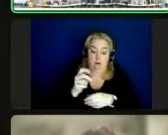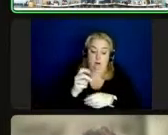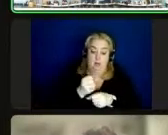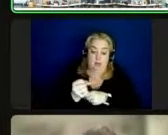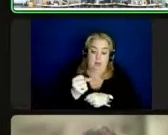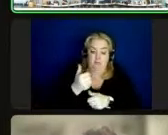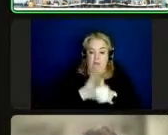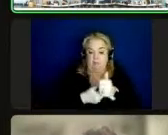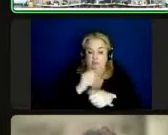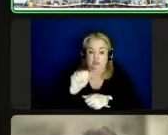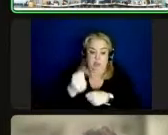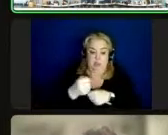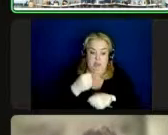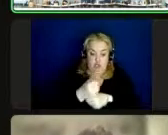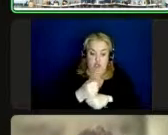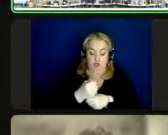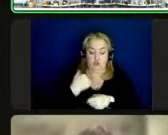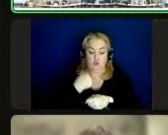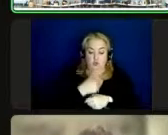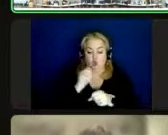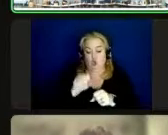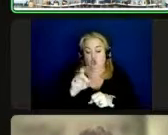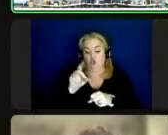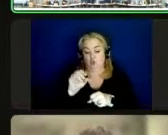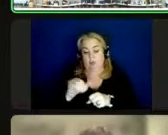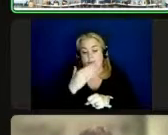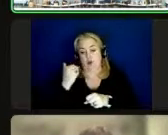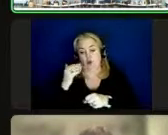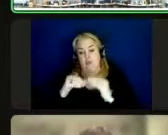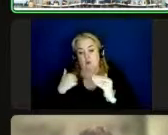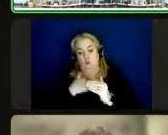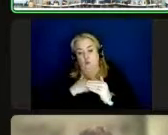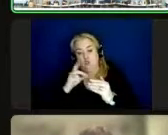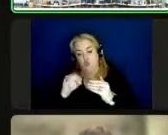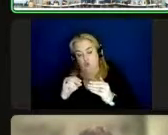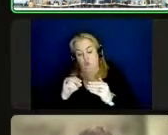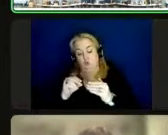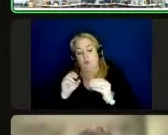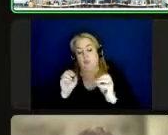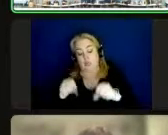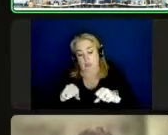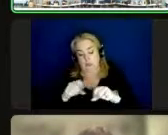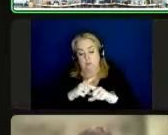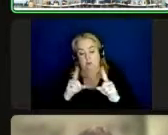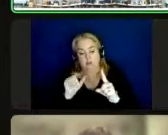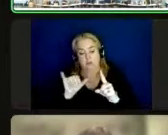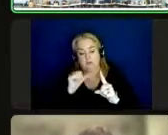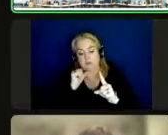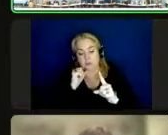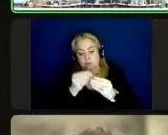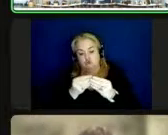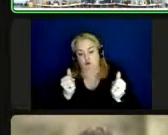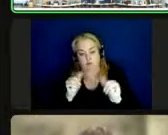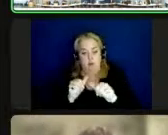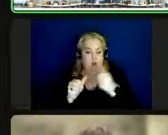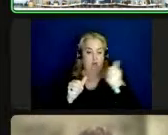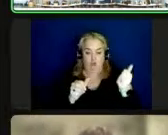DEFERRED MAINTENANCE THAT WE HAVE TO WAIT FOR A BOND EVERY 10 YEARS FOR THAT WOULD GIVE US